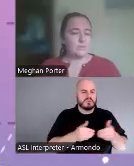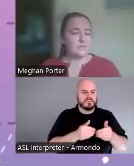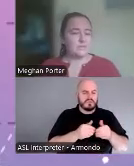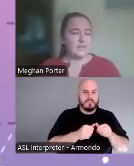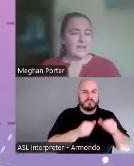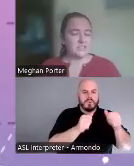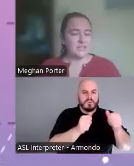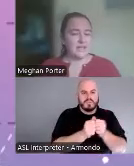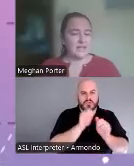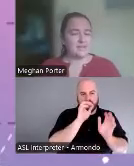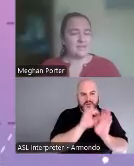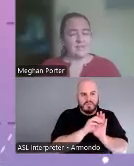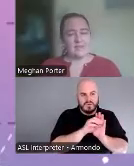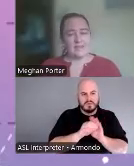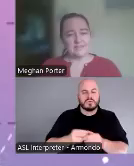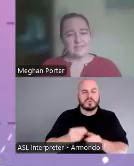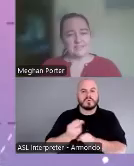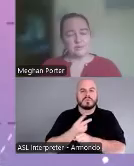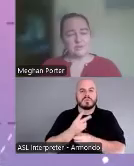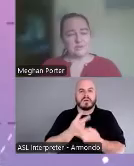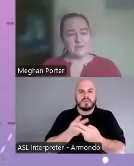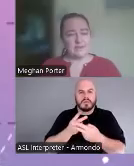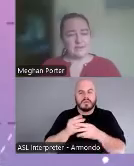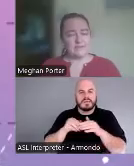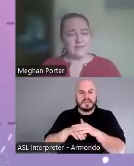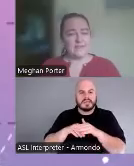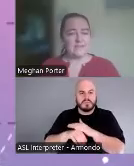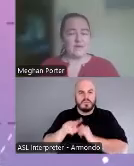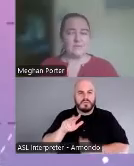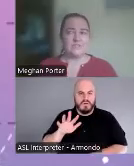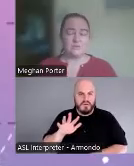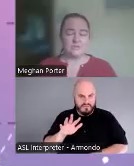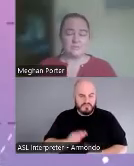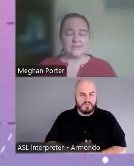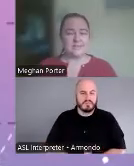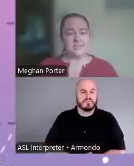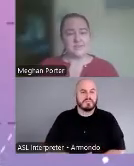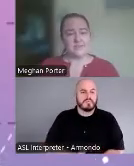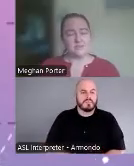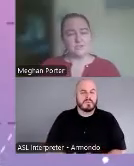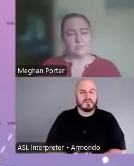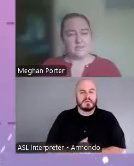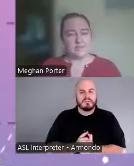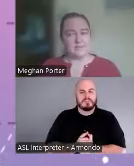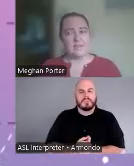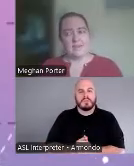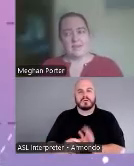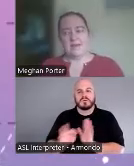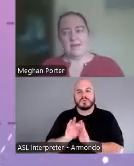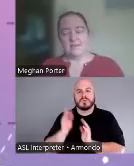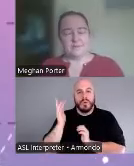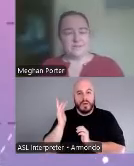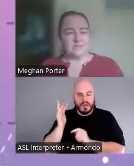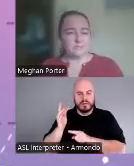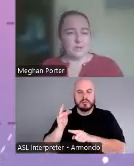# We used the hashtag #Accessible35, and that was chosen because the social media specialists wanted